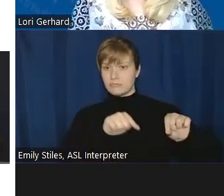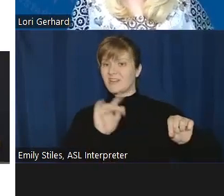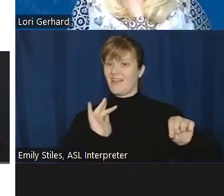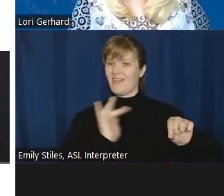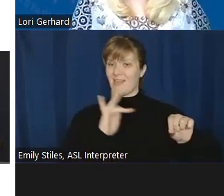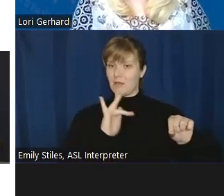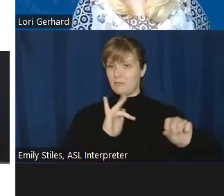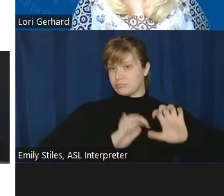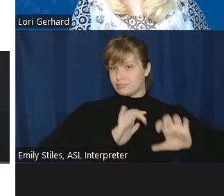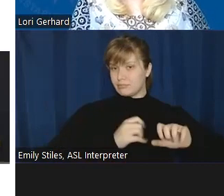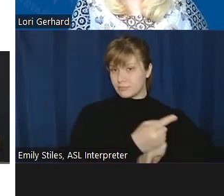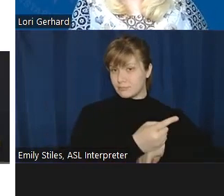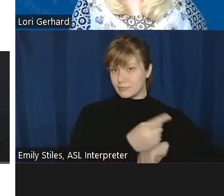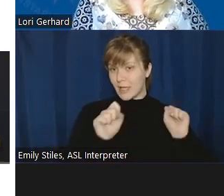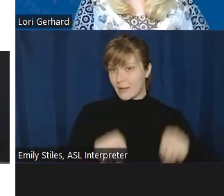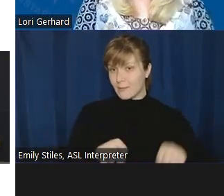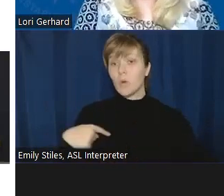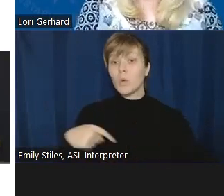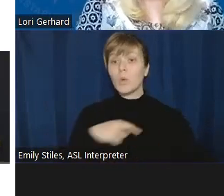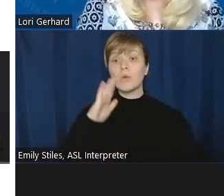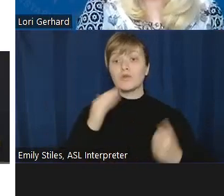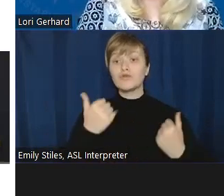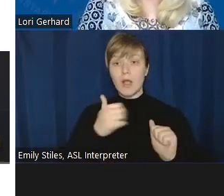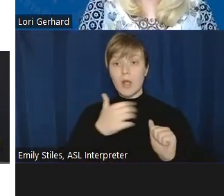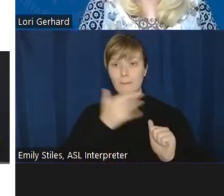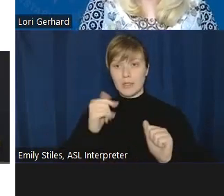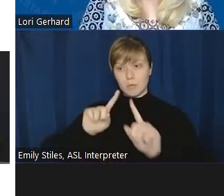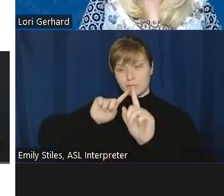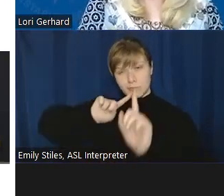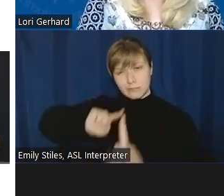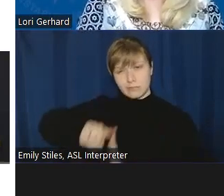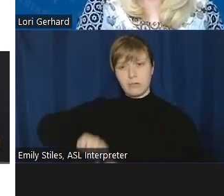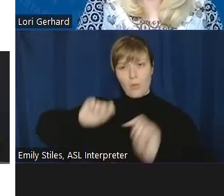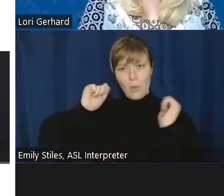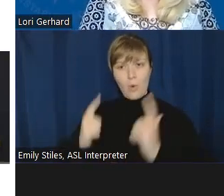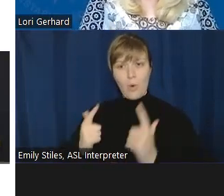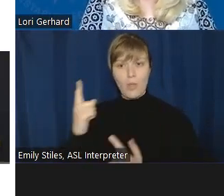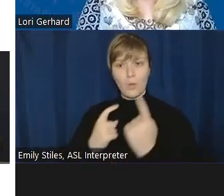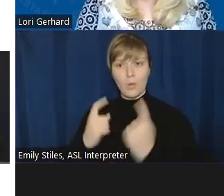We will do our best to respond to all of the questions that we receive, and for those that we